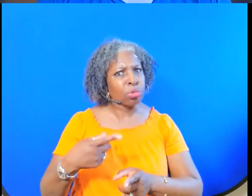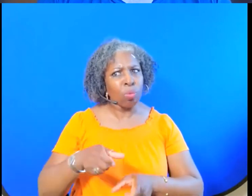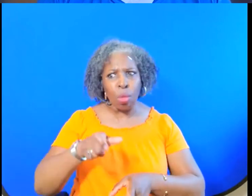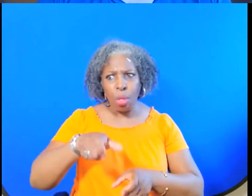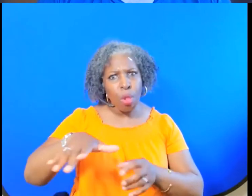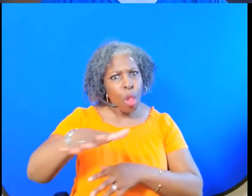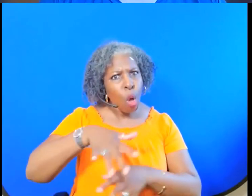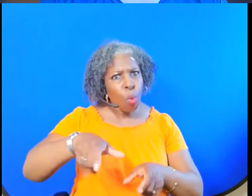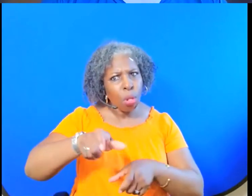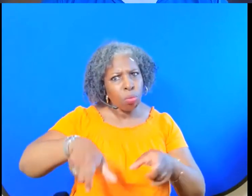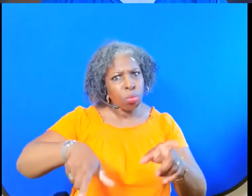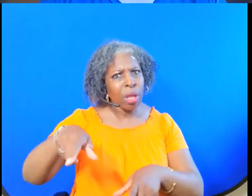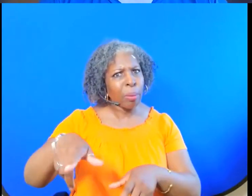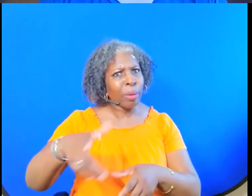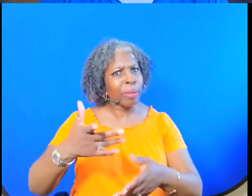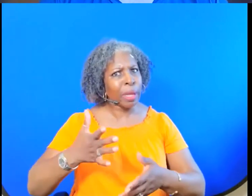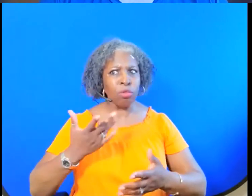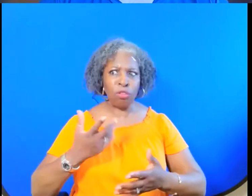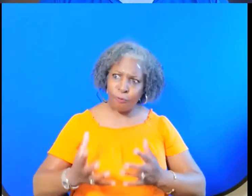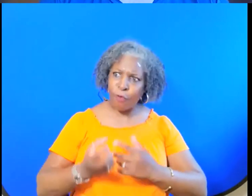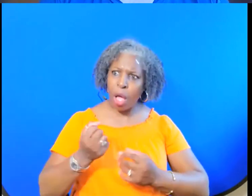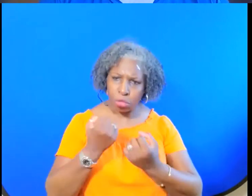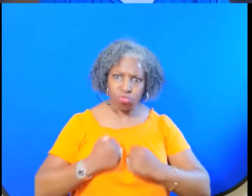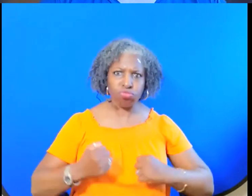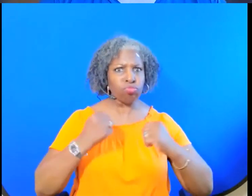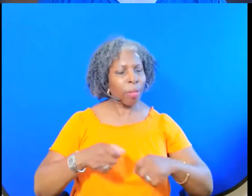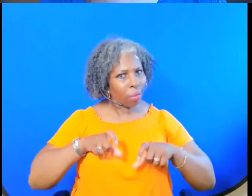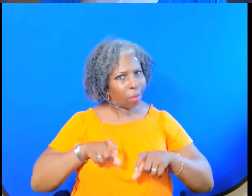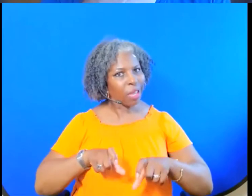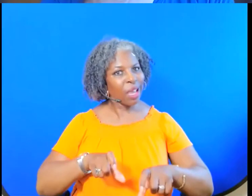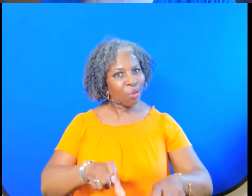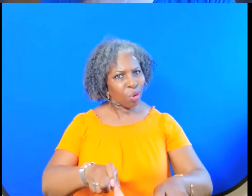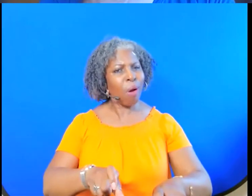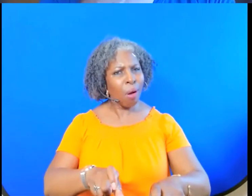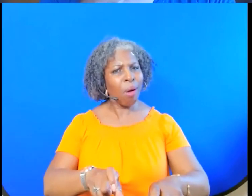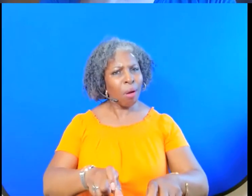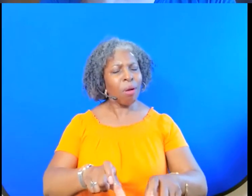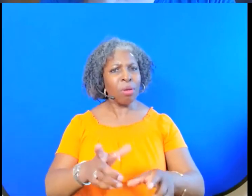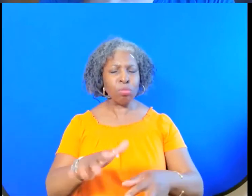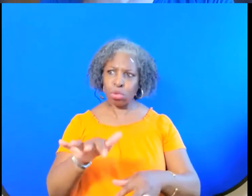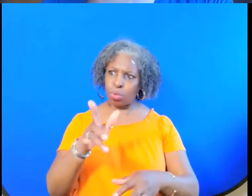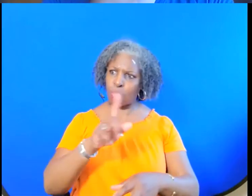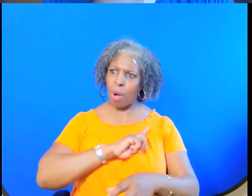then it gives you that strength to carry on. Because you know that you're doing something that